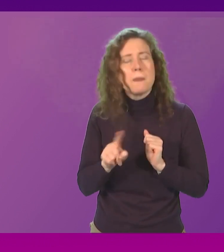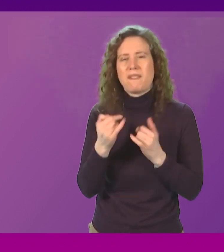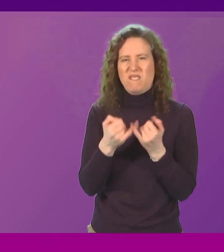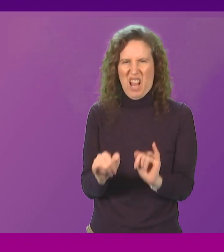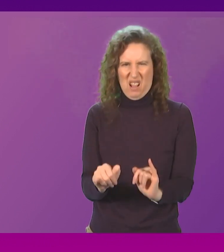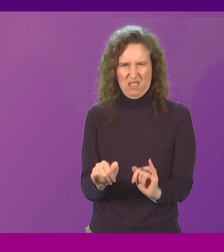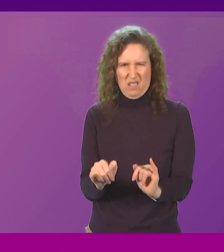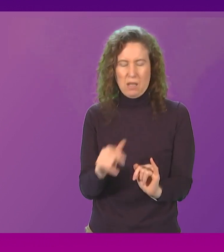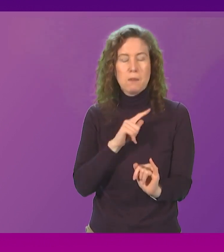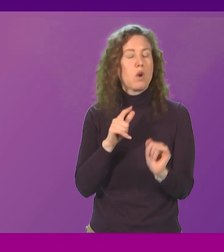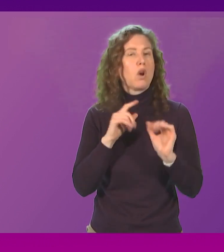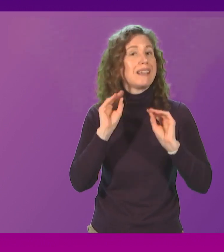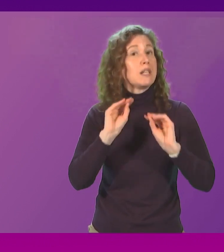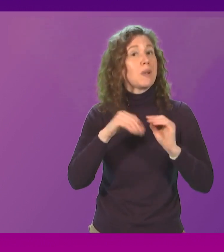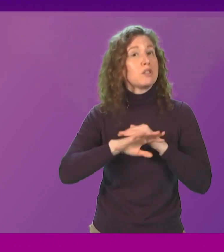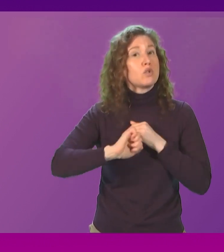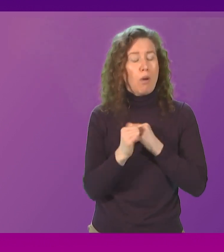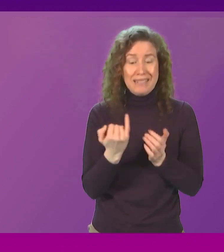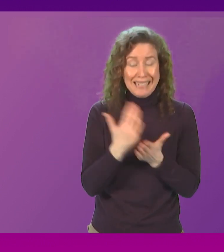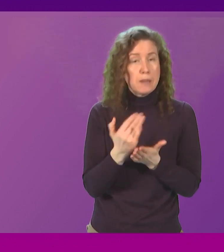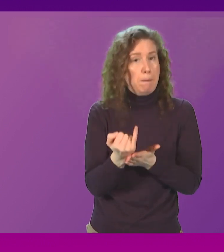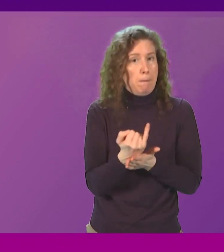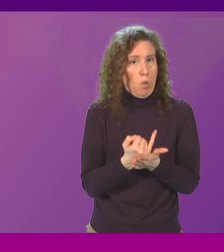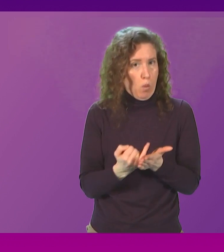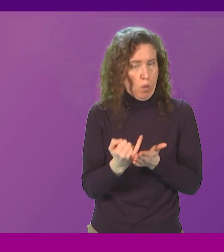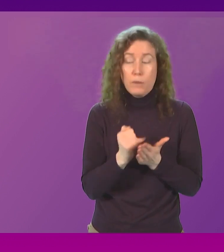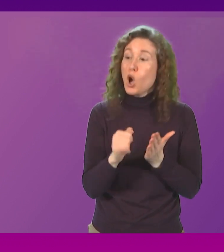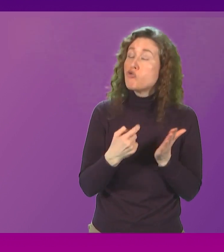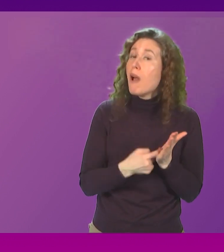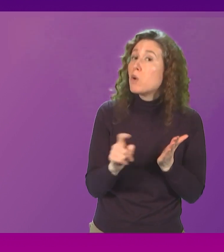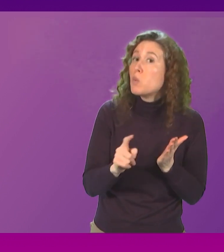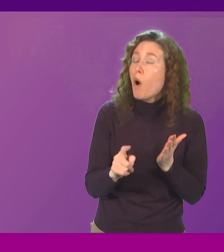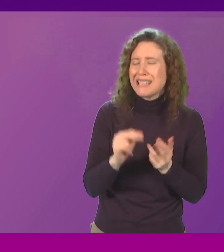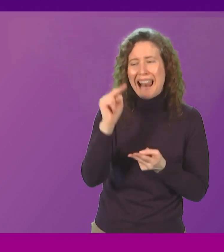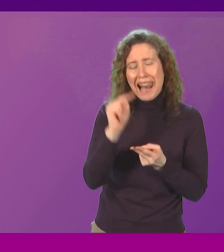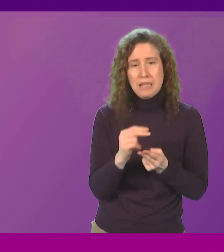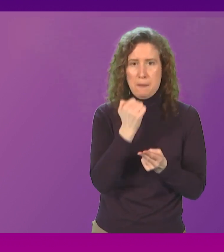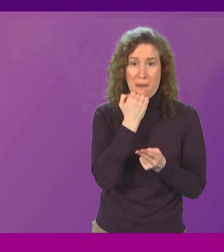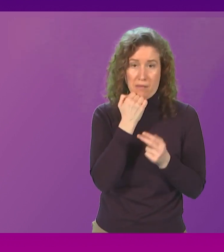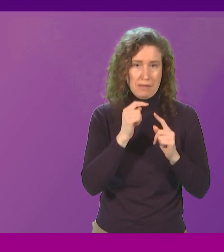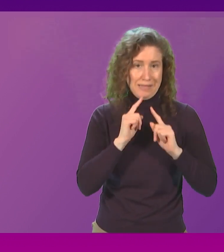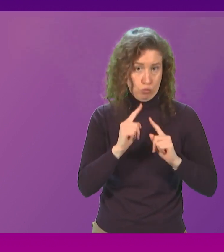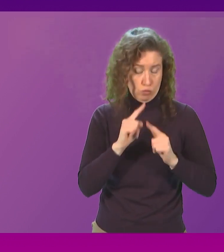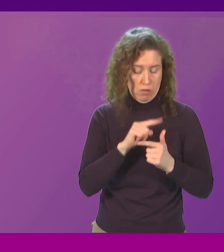education in Scotland is poorer. Here is the First Minister’s record: fewer maths teachers; fewer technical education